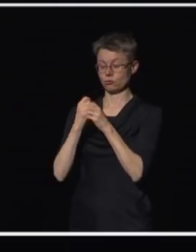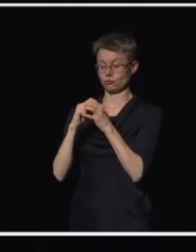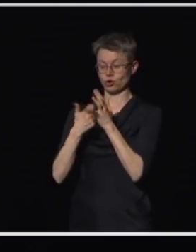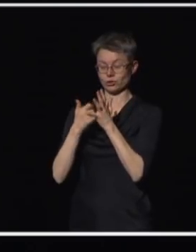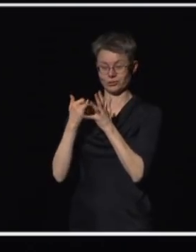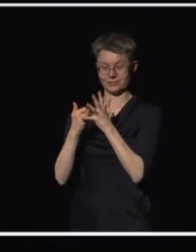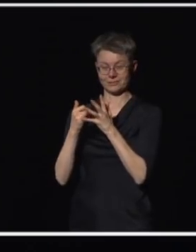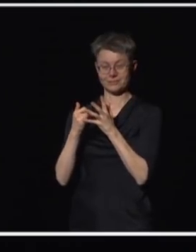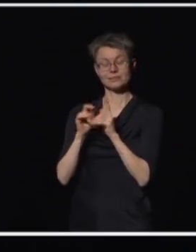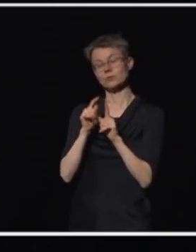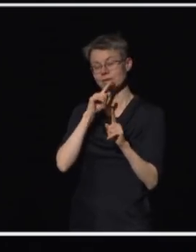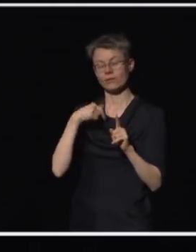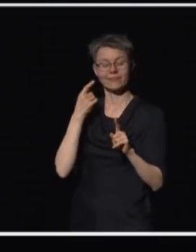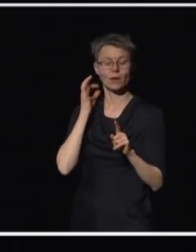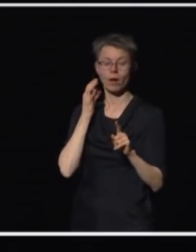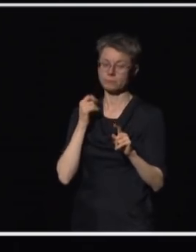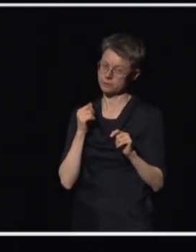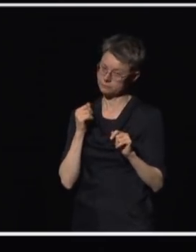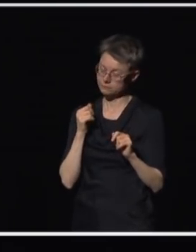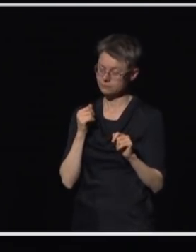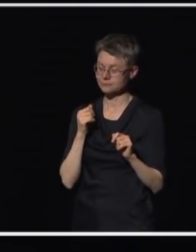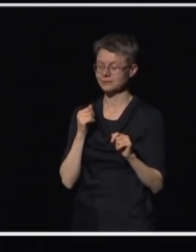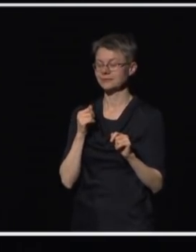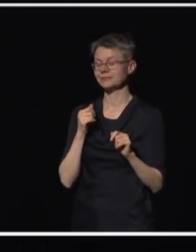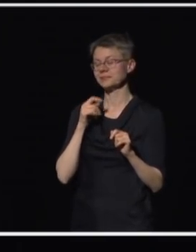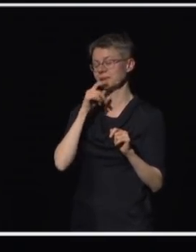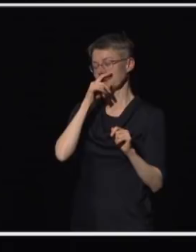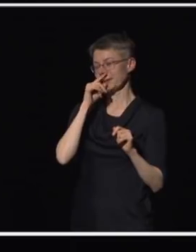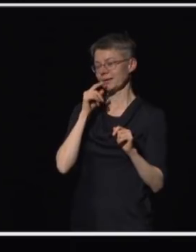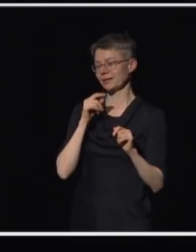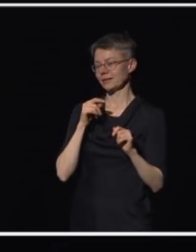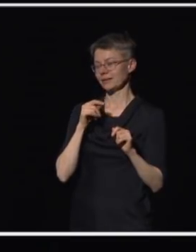that we think of as white people but also born in 1918, I believe.